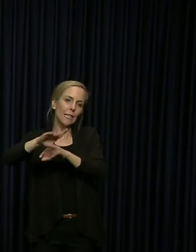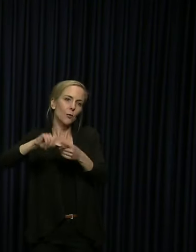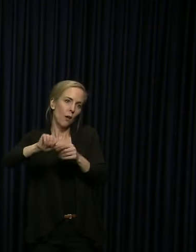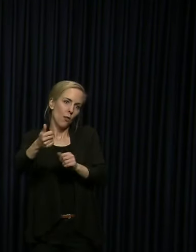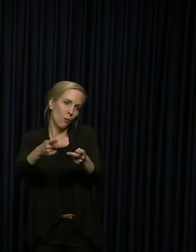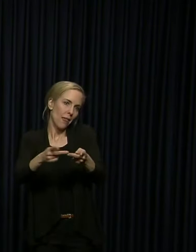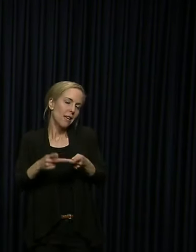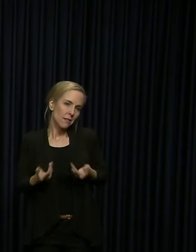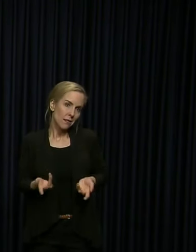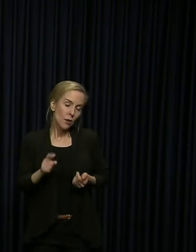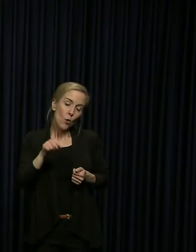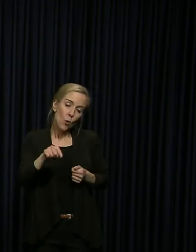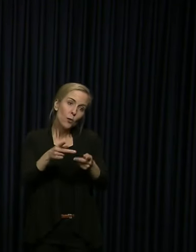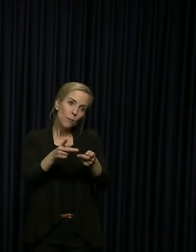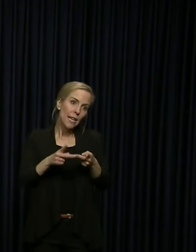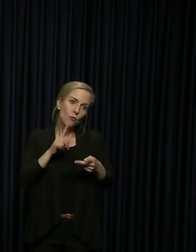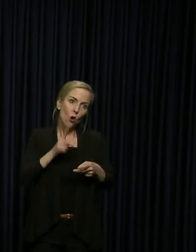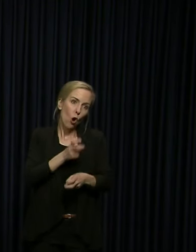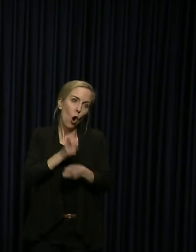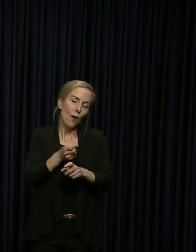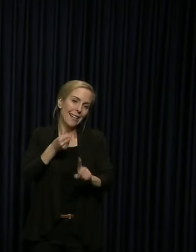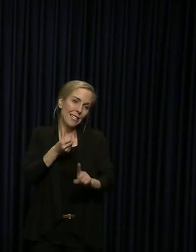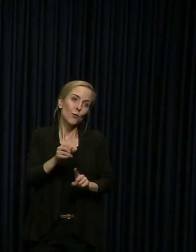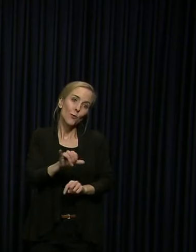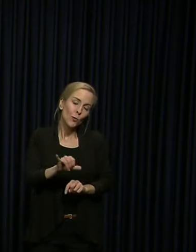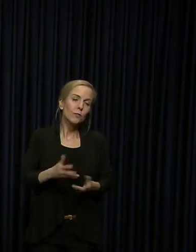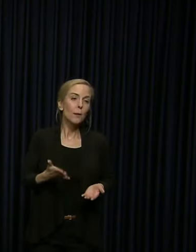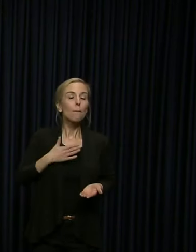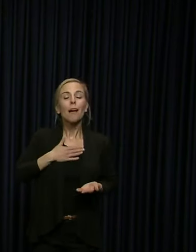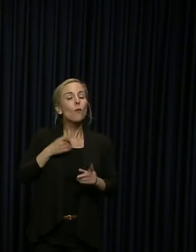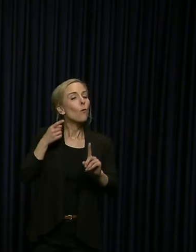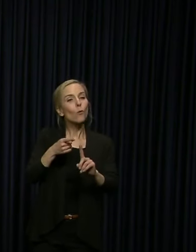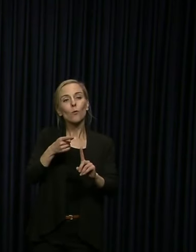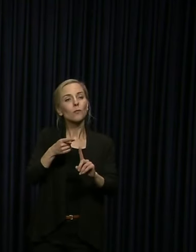WE CAN TO SPREAD PEOPLE OUT, TO